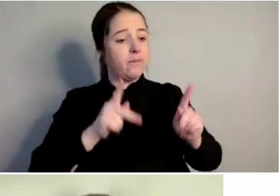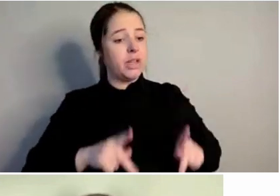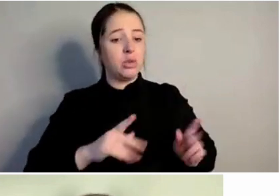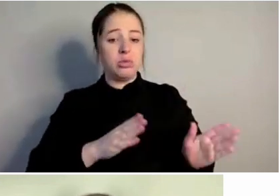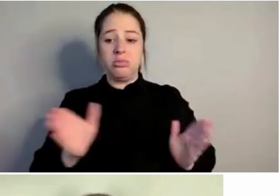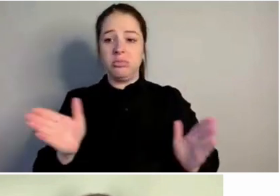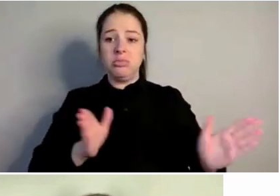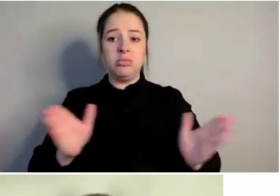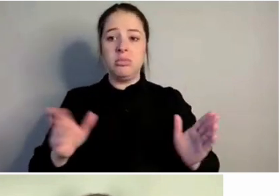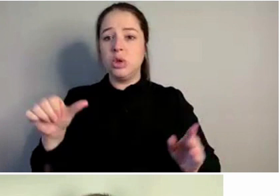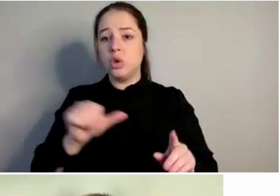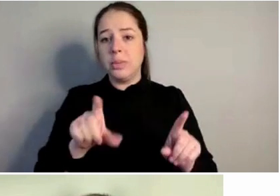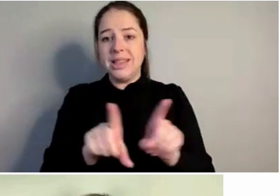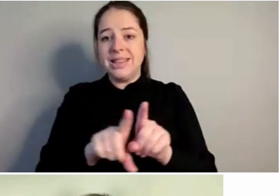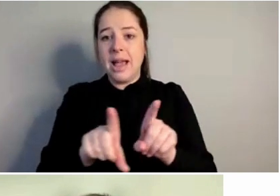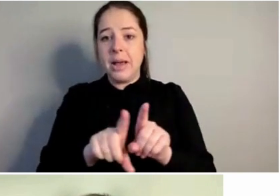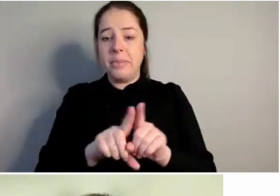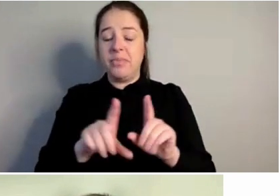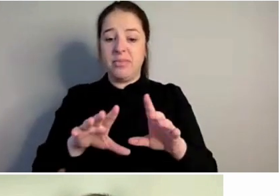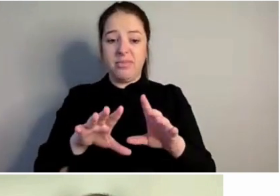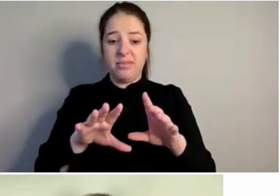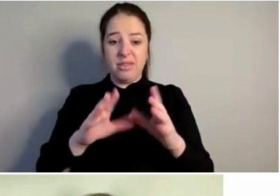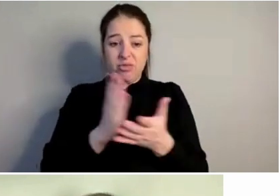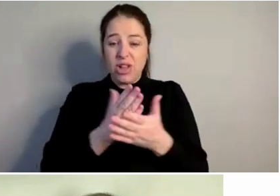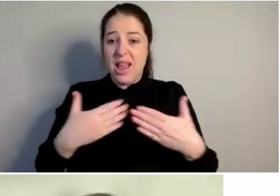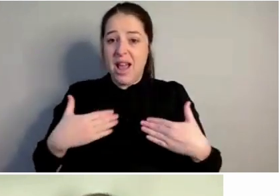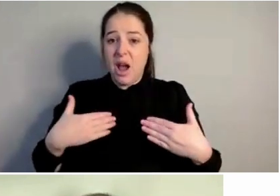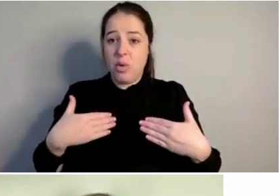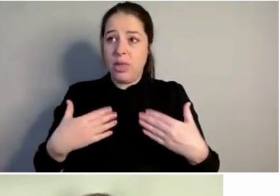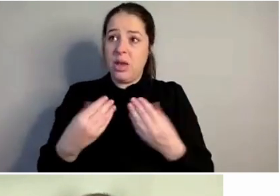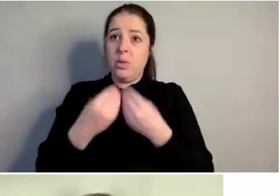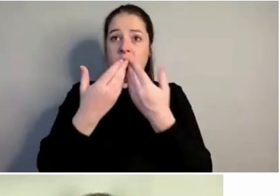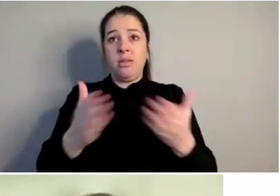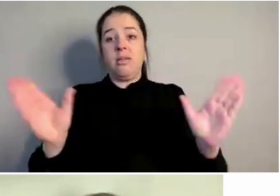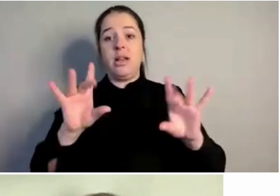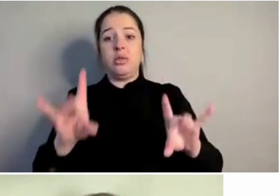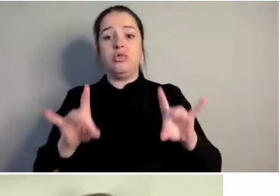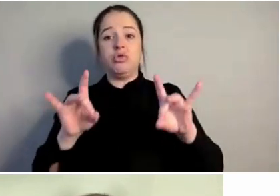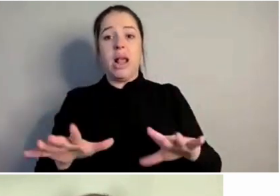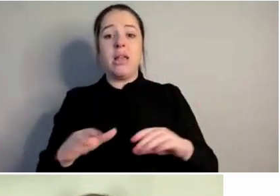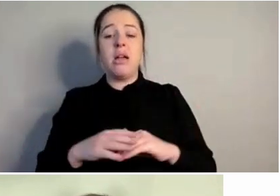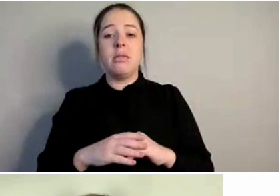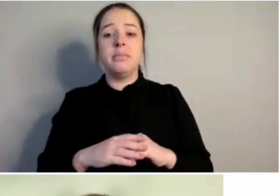So I think that's a wholly healthy thing in broader Australian society, and I think it's something that